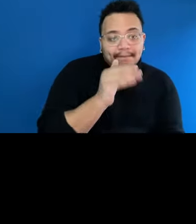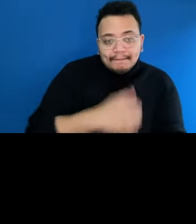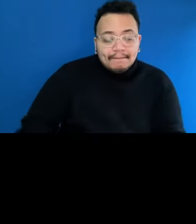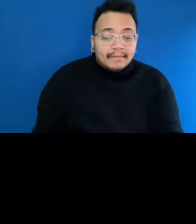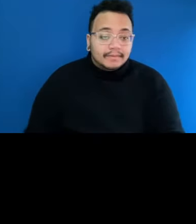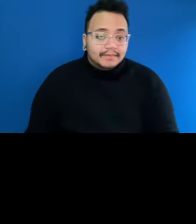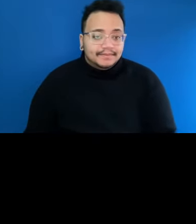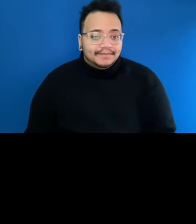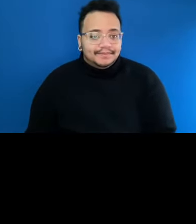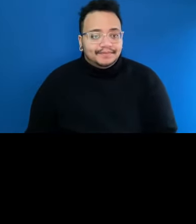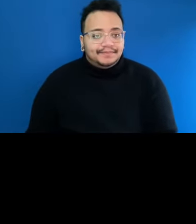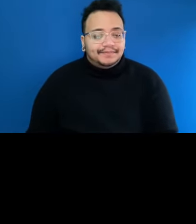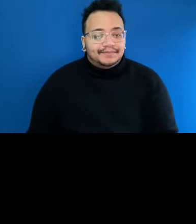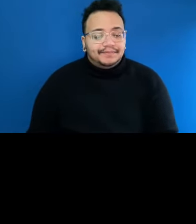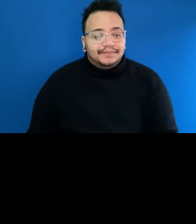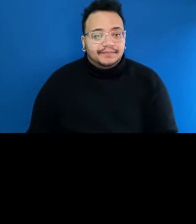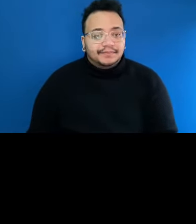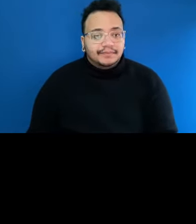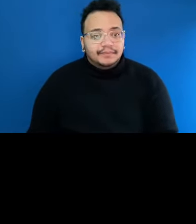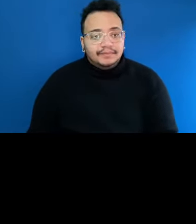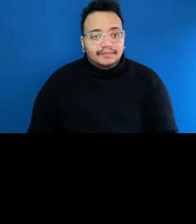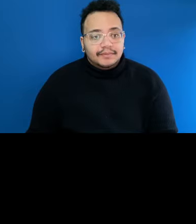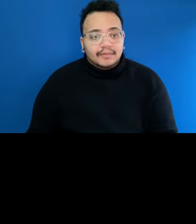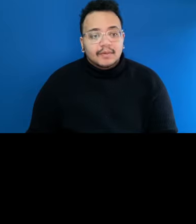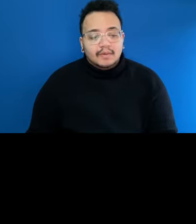What's important for you to know